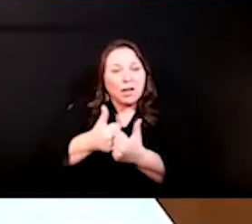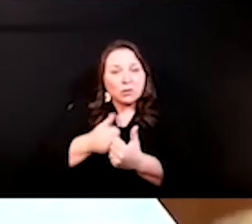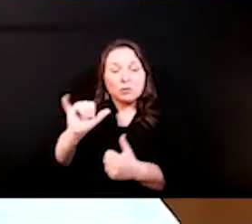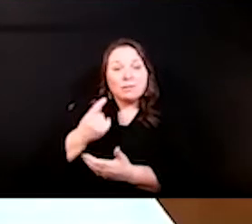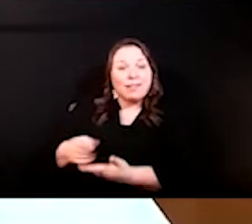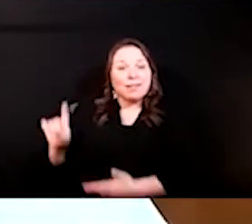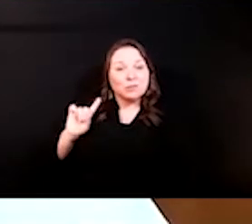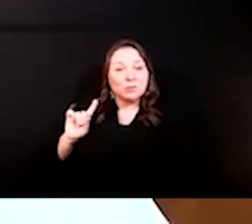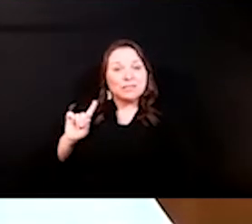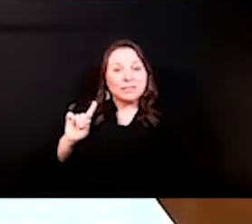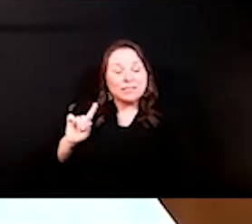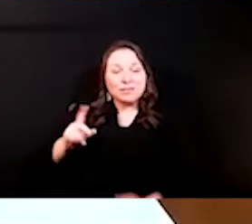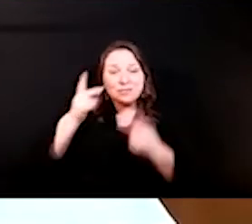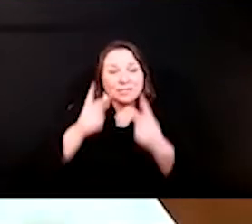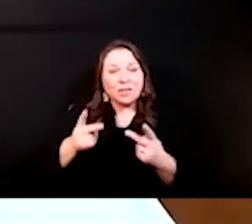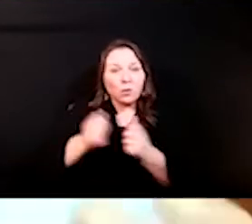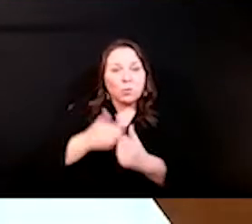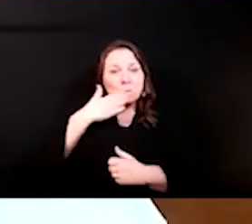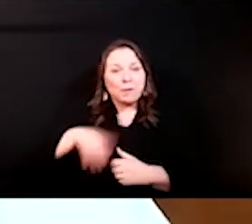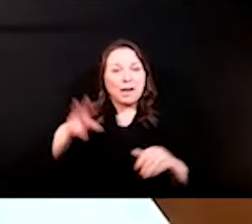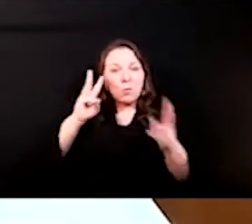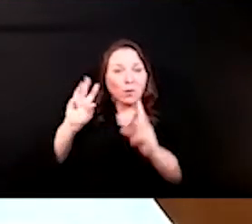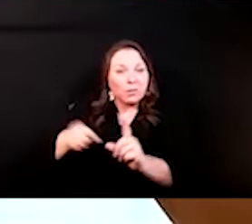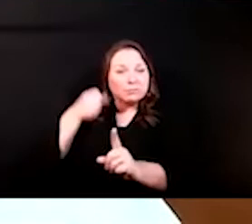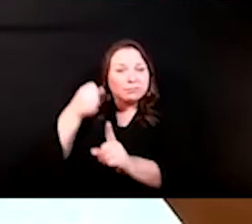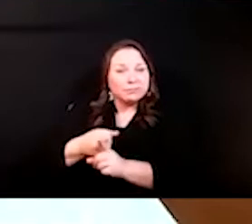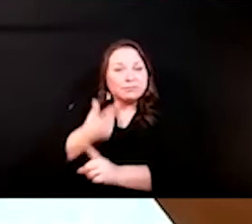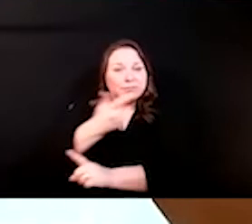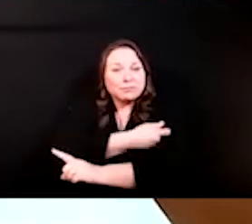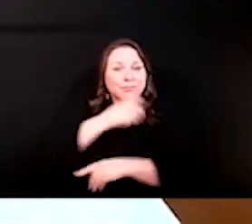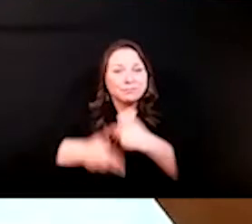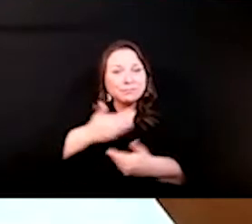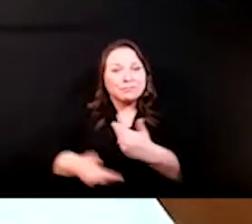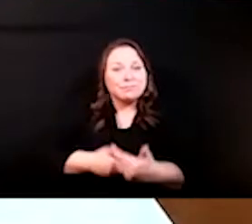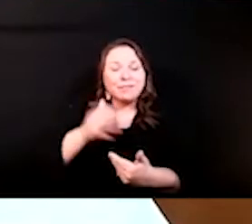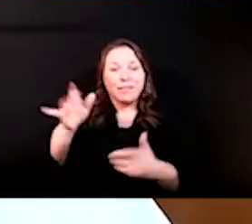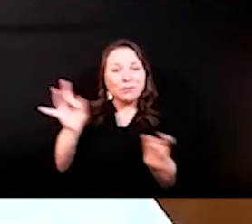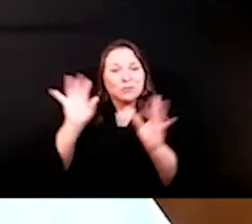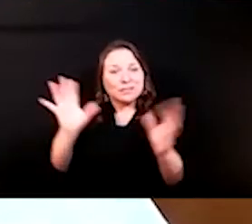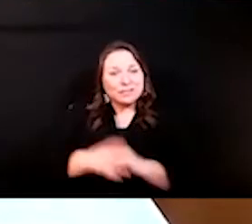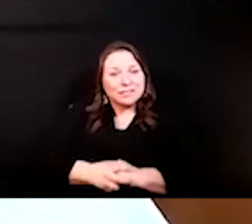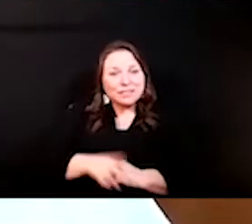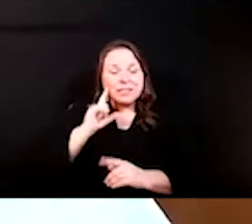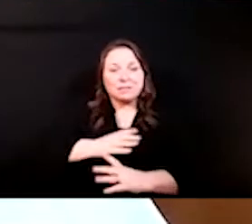CHALLENGES COMING UP. LAST WEEK, WE SAW HOW EXTREME WEATHER CAN IMPACT THE VACCINATION DISTRIBUTION AND